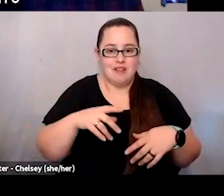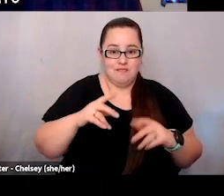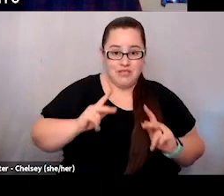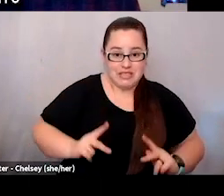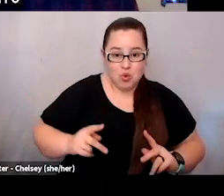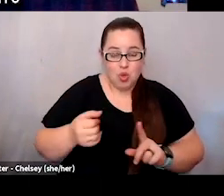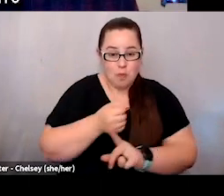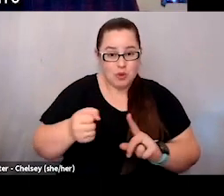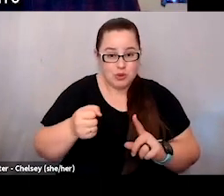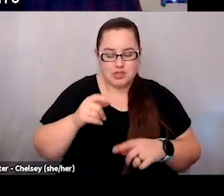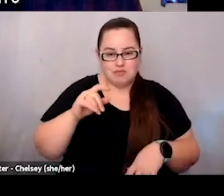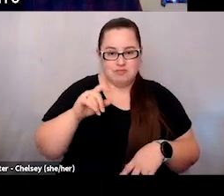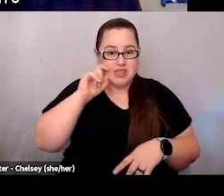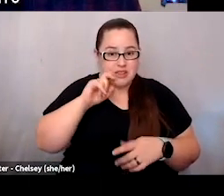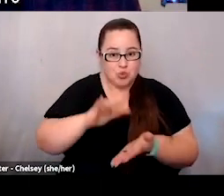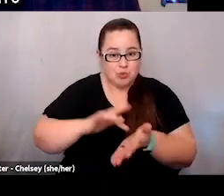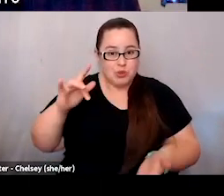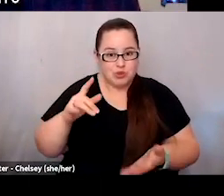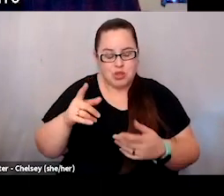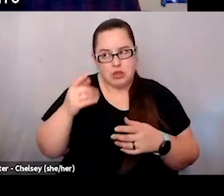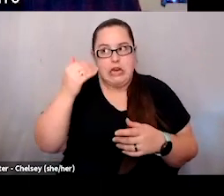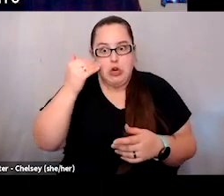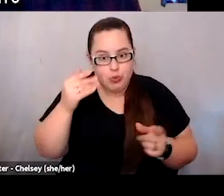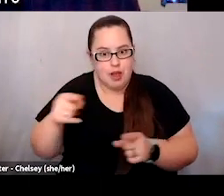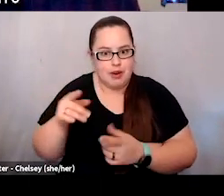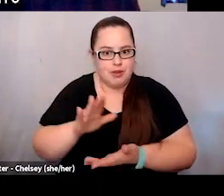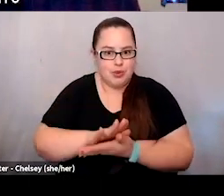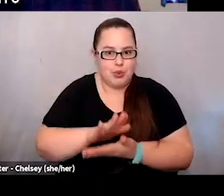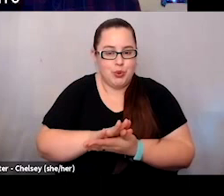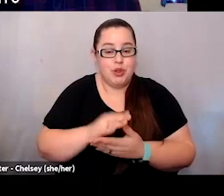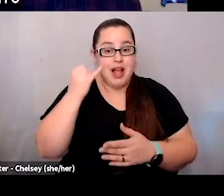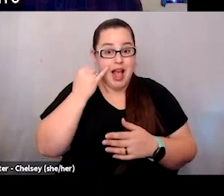candid about the physical abuse and the sexual abuse that they knew that was going on